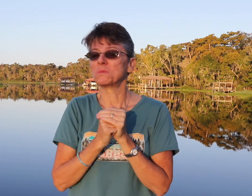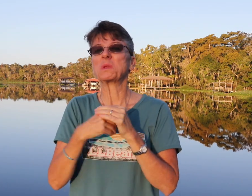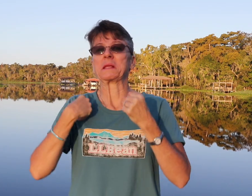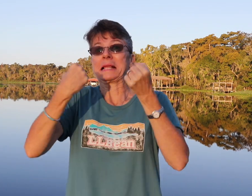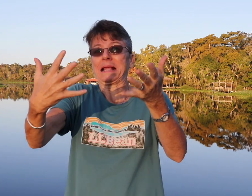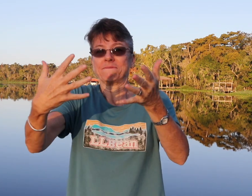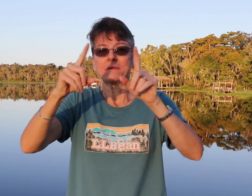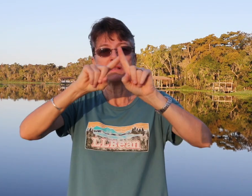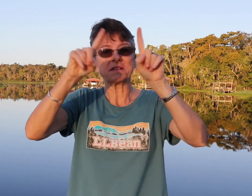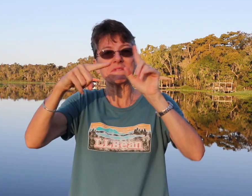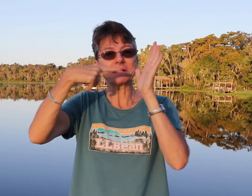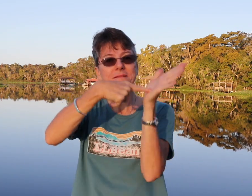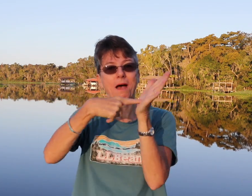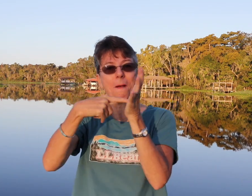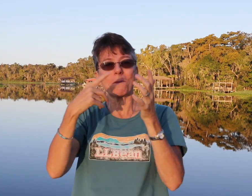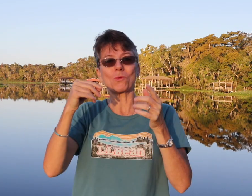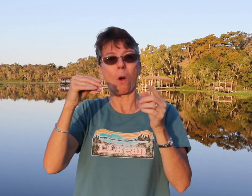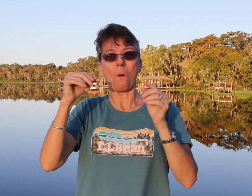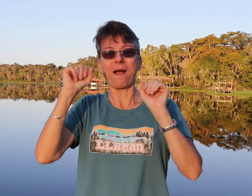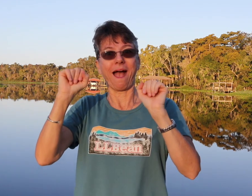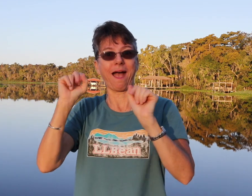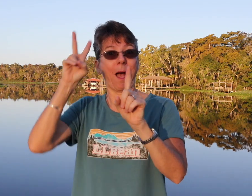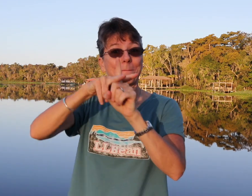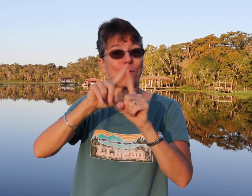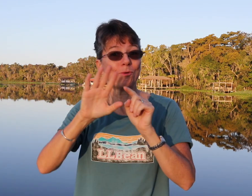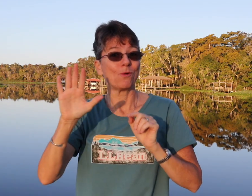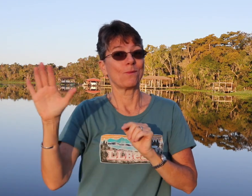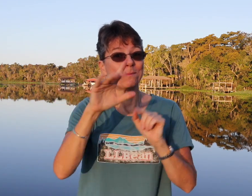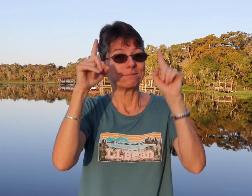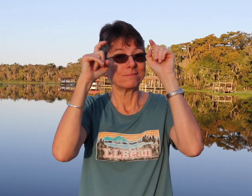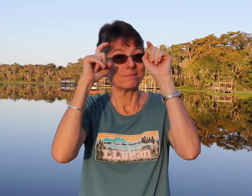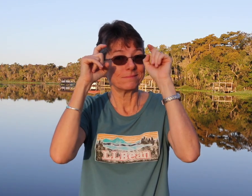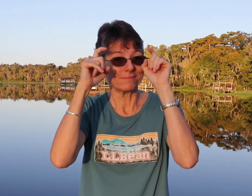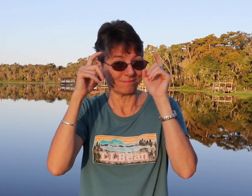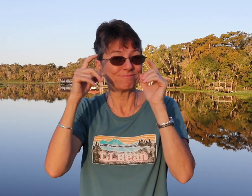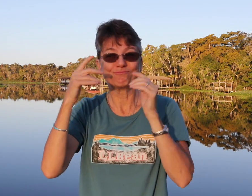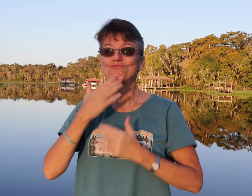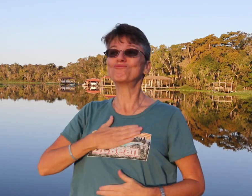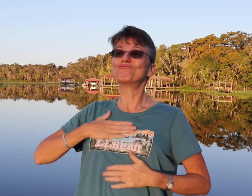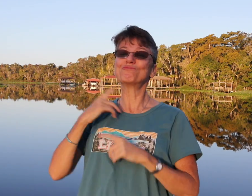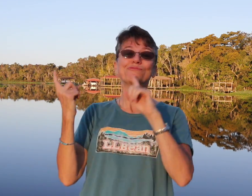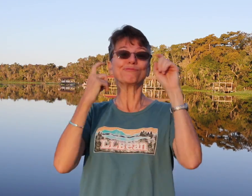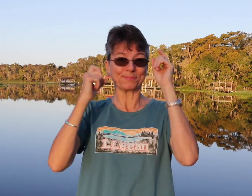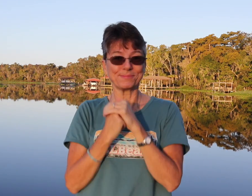I WILL GIVE YOU EXAMPLES SO YOU CAN APPLY TO YOUR PHOTOGRAPHY AND ENJOY TAKING PHOTOS EVEN MORE.